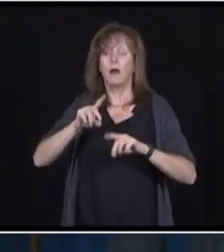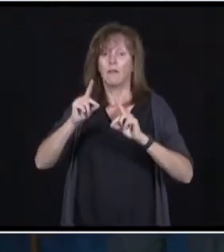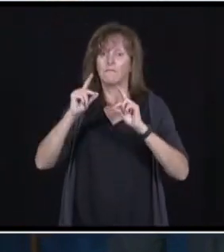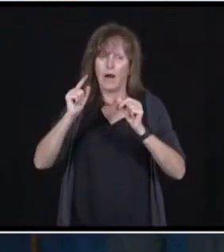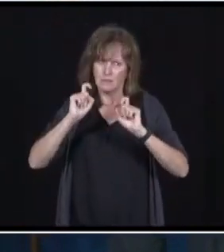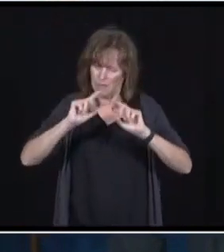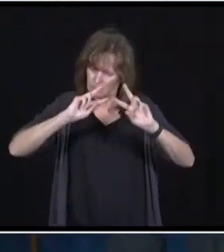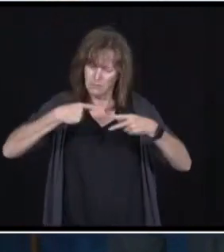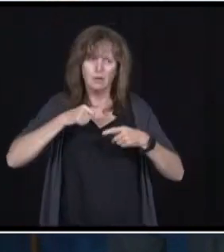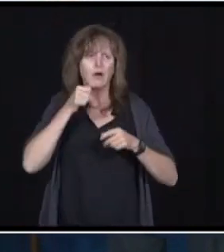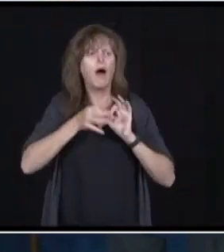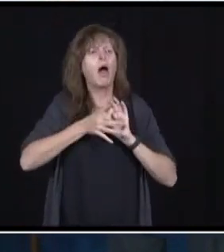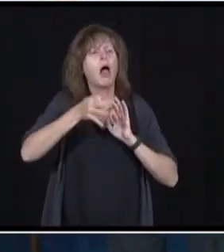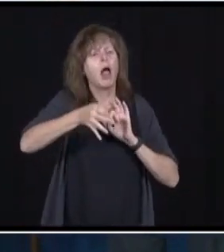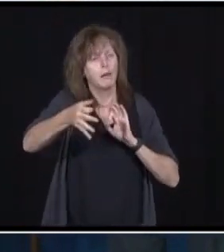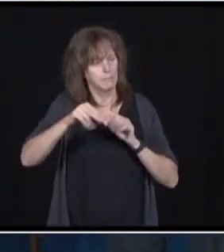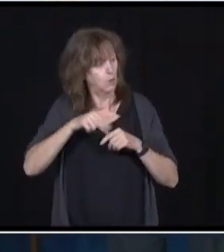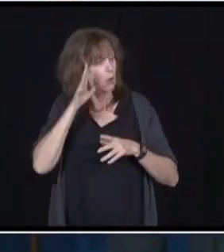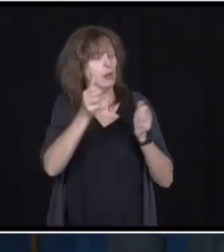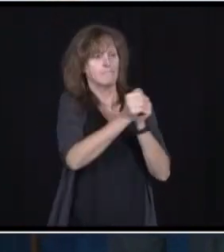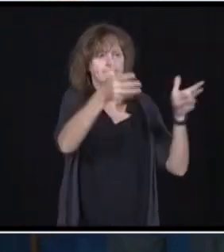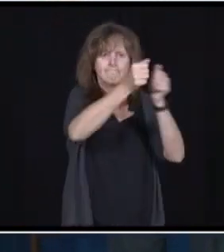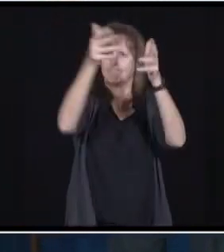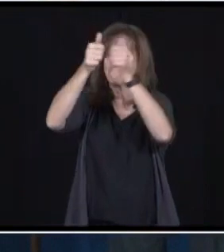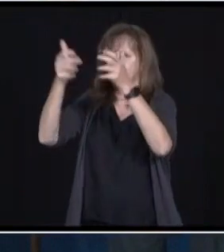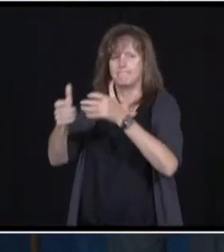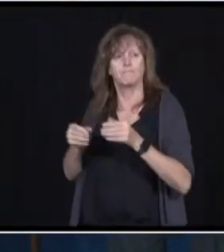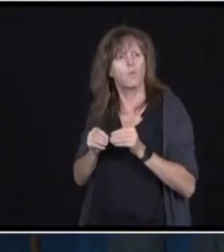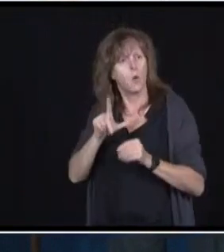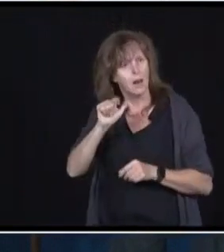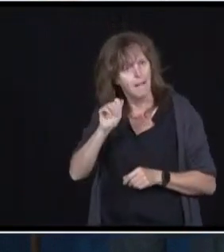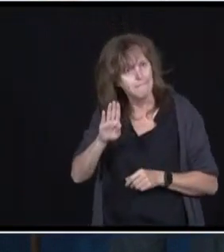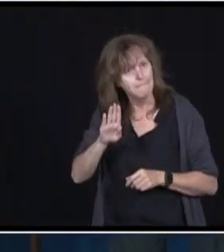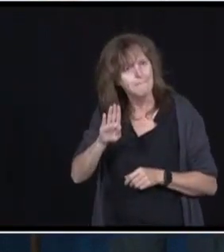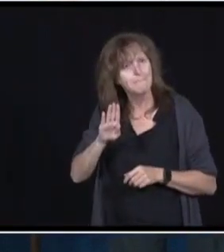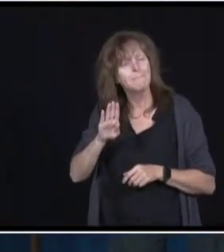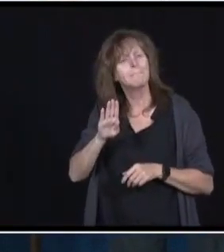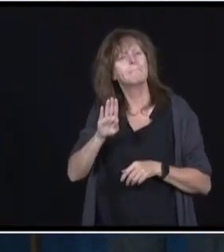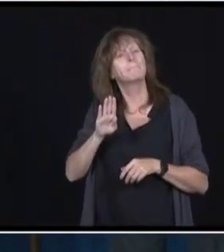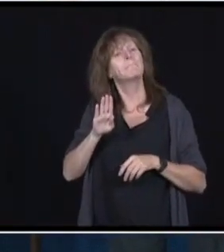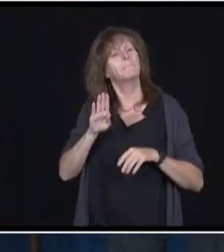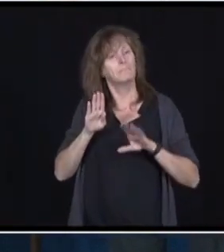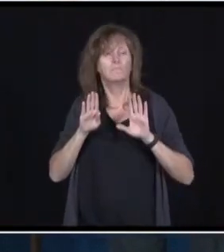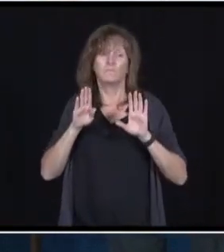numbers. But, I will hand us over to the Minister of health, if you don't mind, Robert.